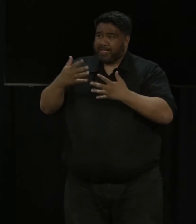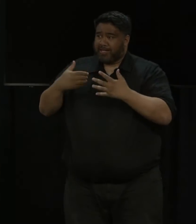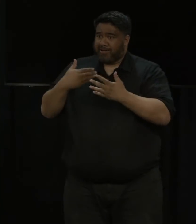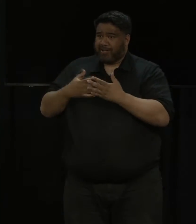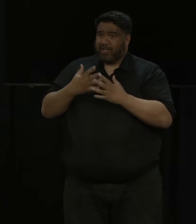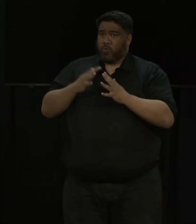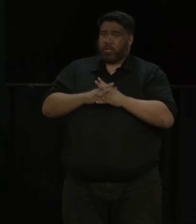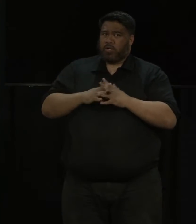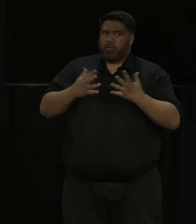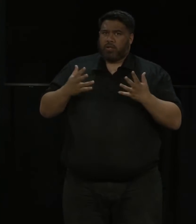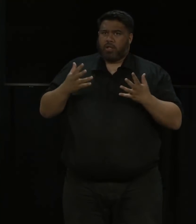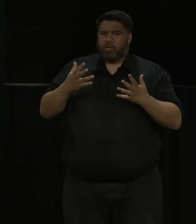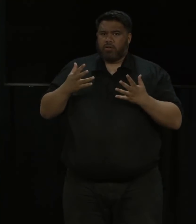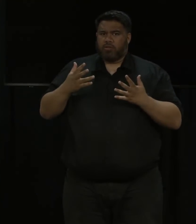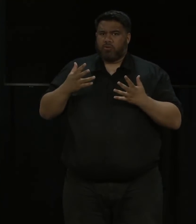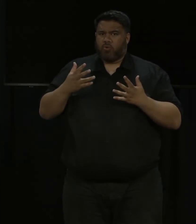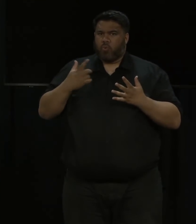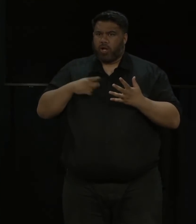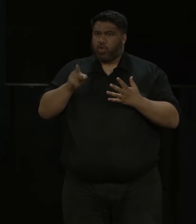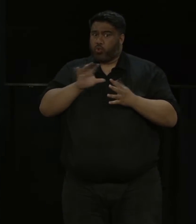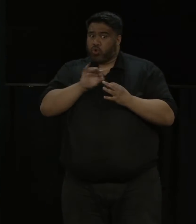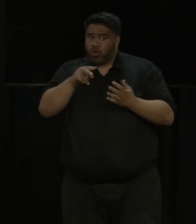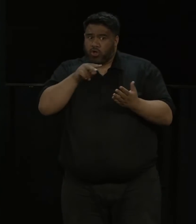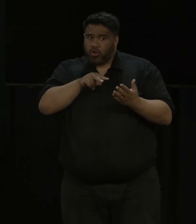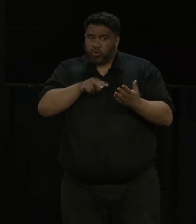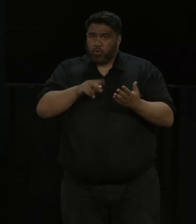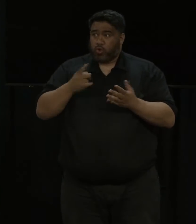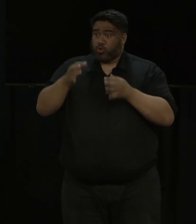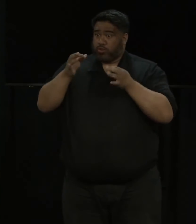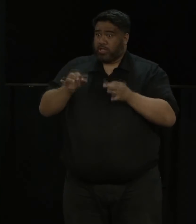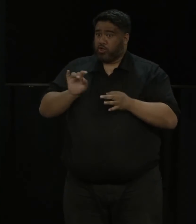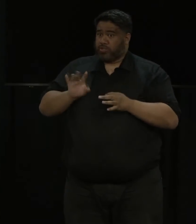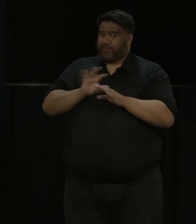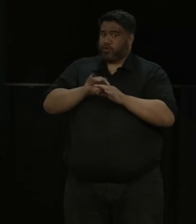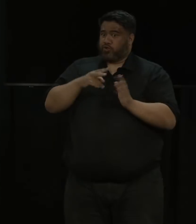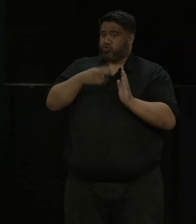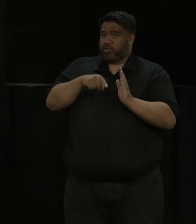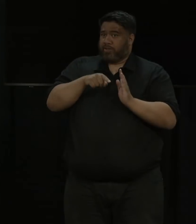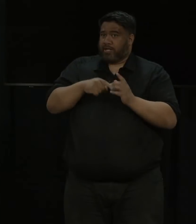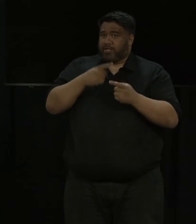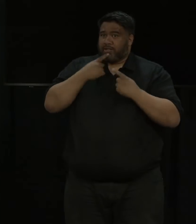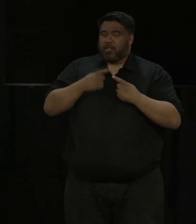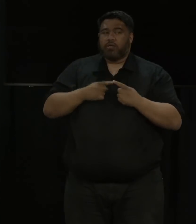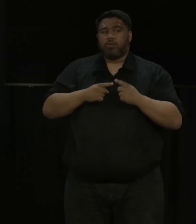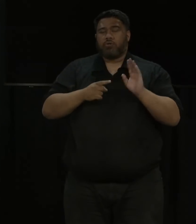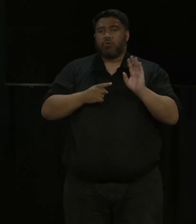you couldn't recall, however, Maori case number still make up 50% of daily cases, have you